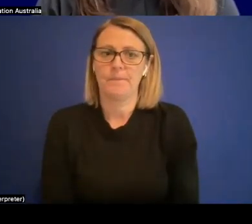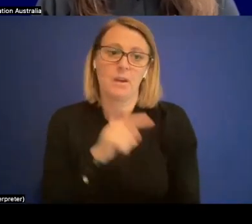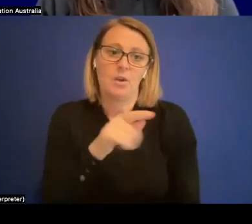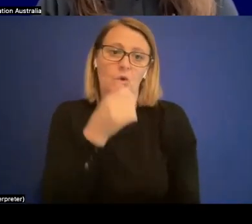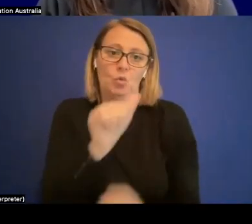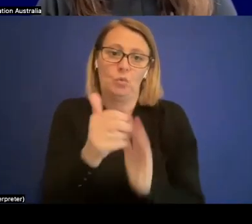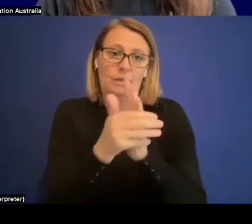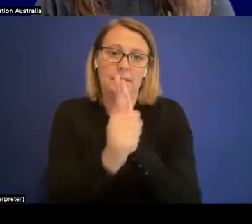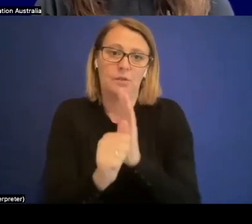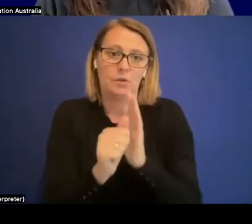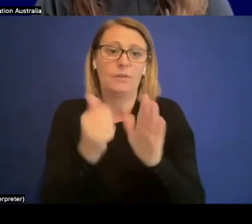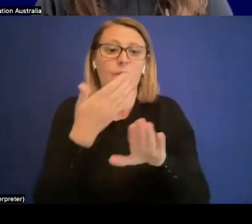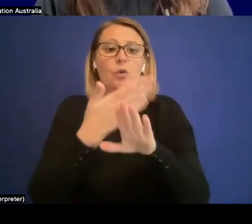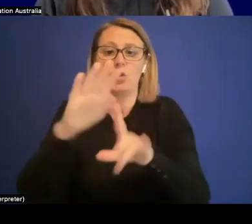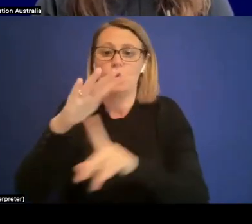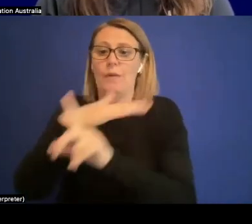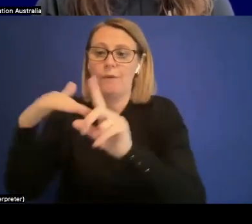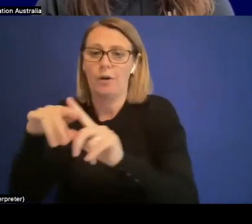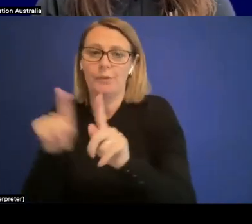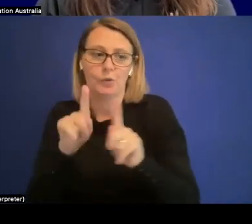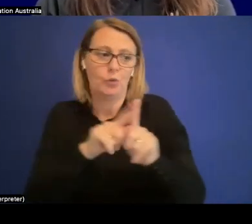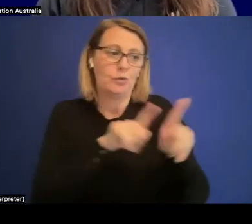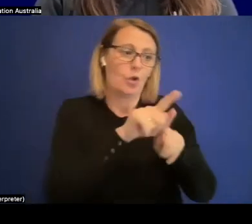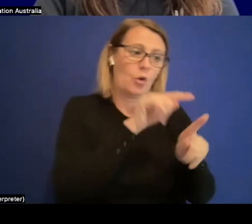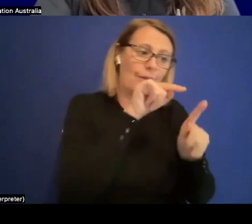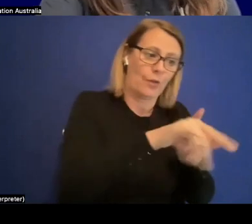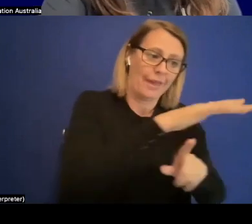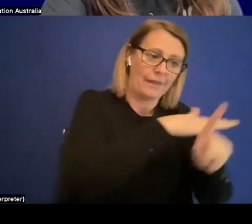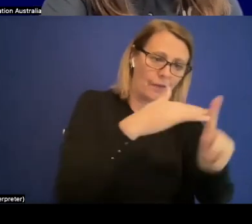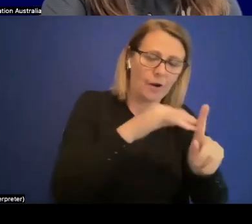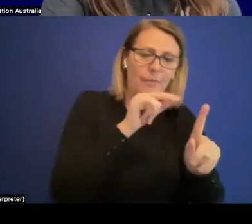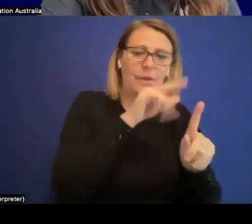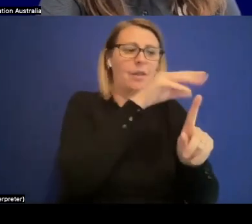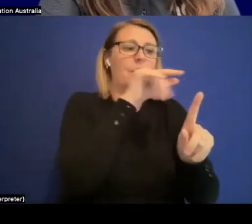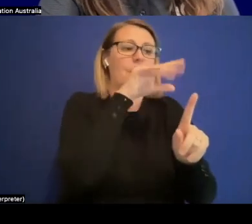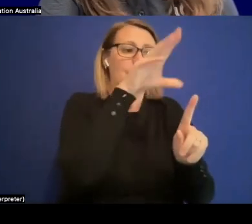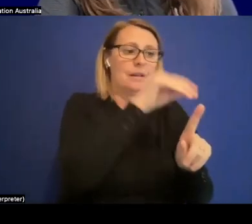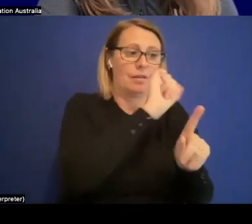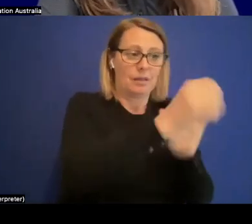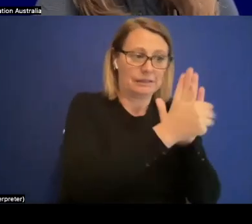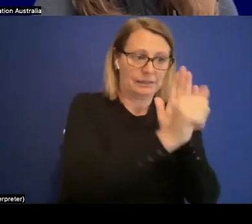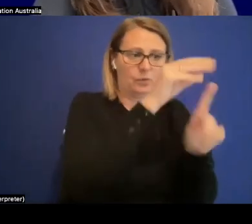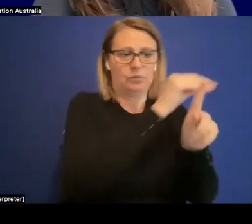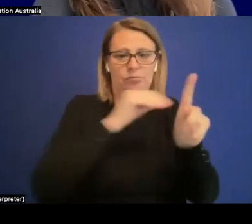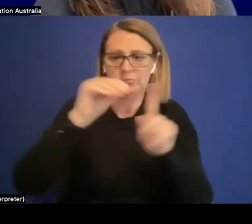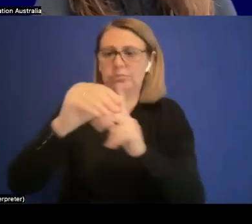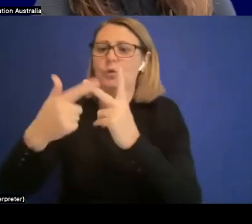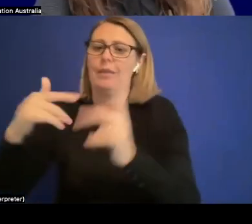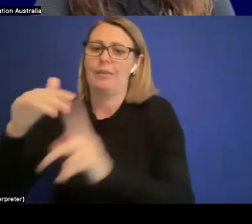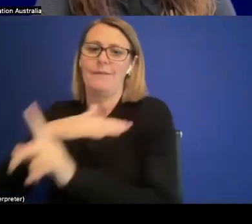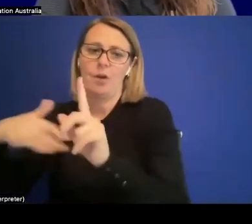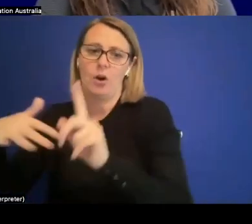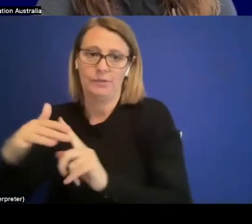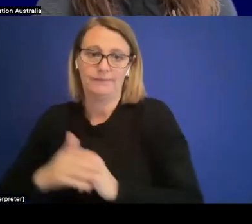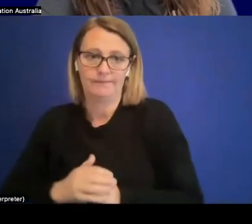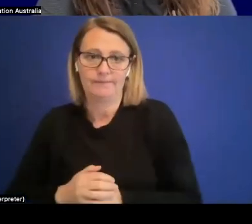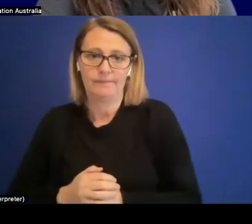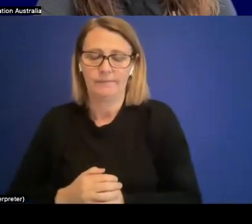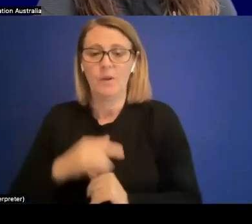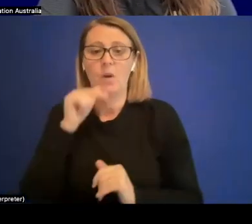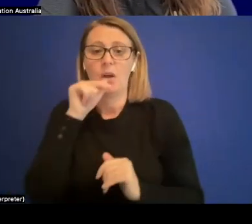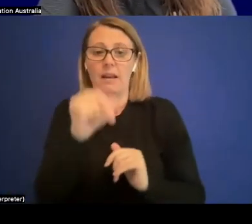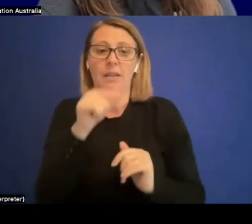new environments as well. It's those things that actually might be the crucial factor